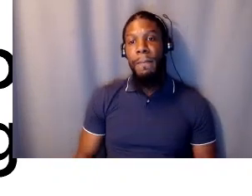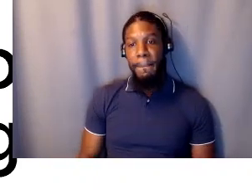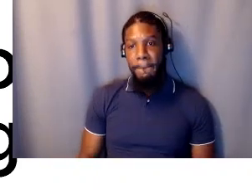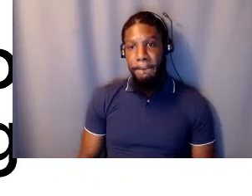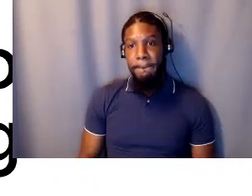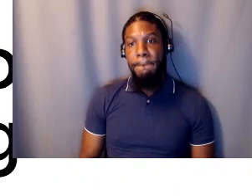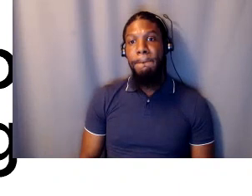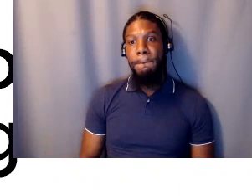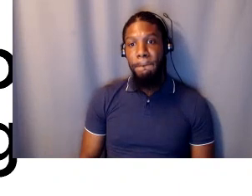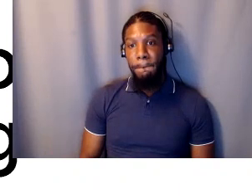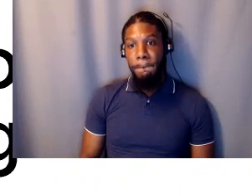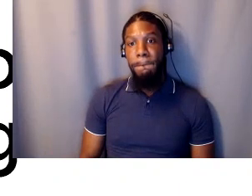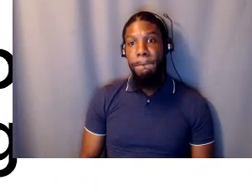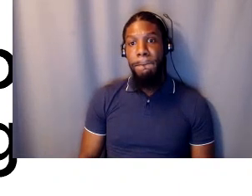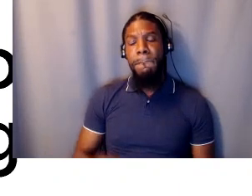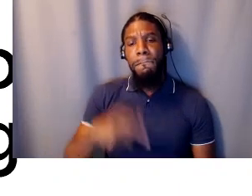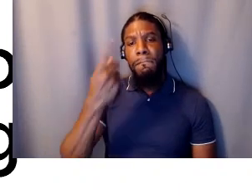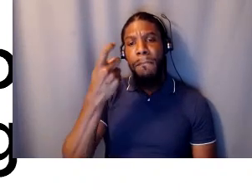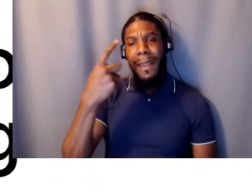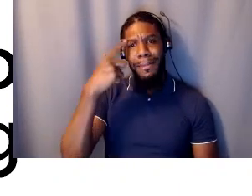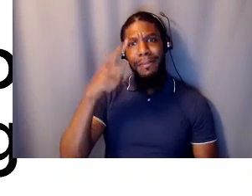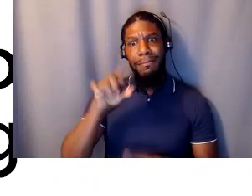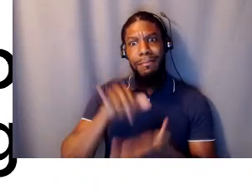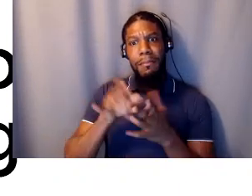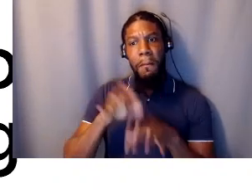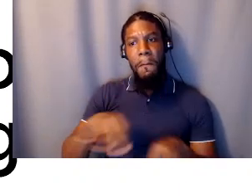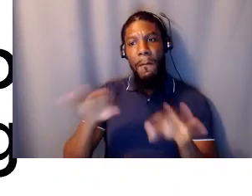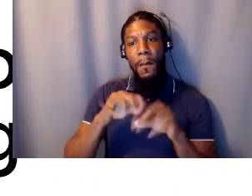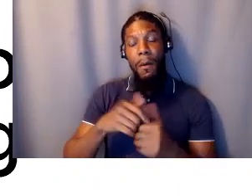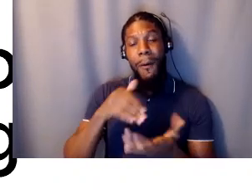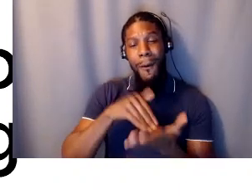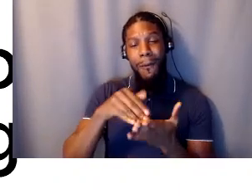I think that's important. Often we think of the actual physical writing center